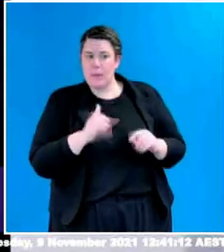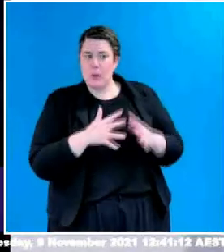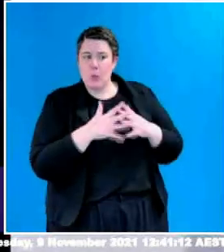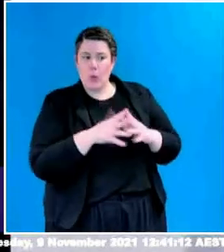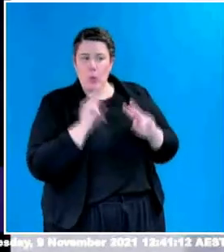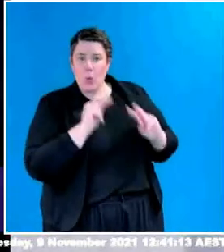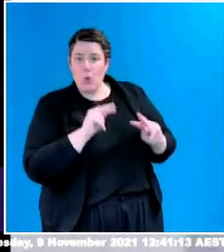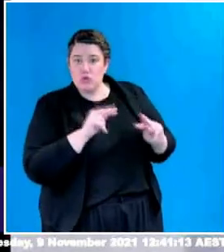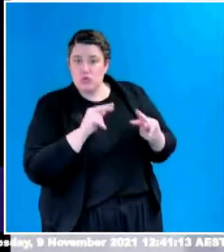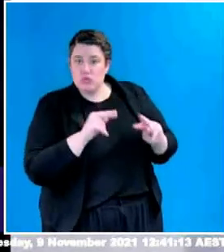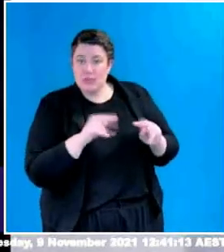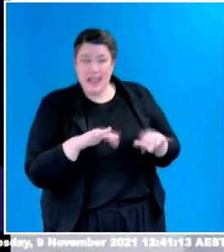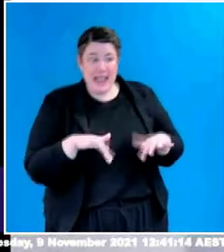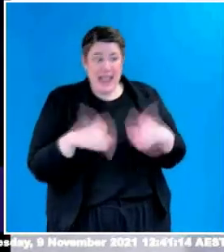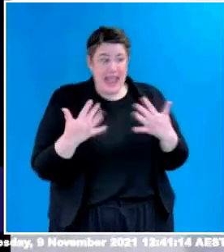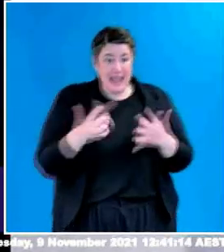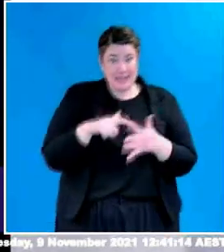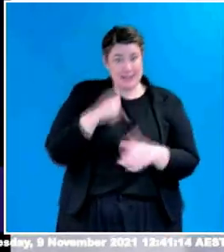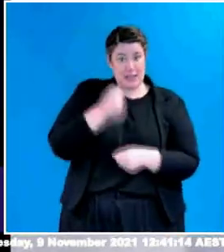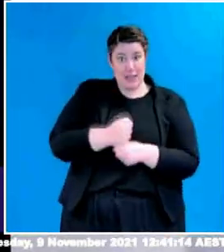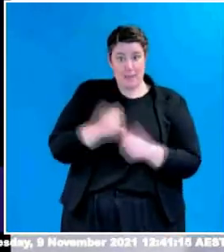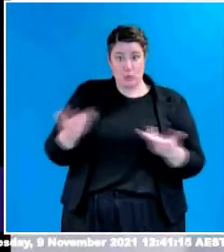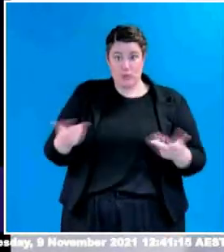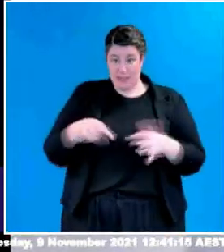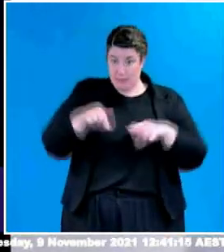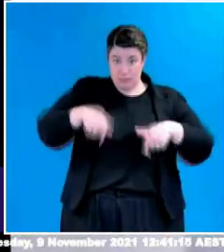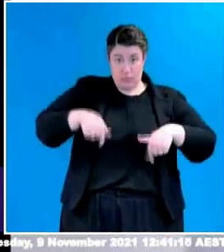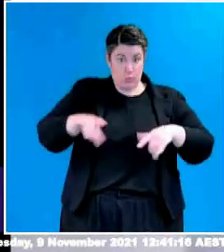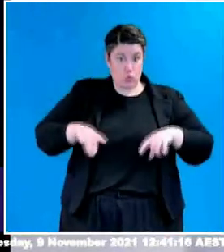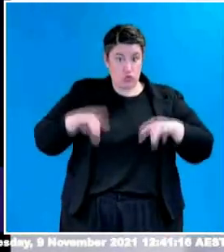Are there any models we could look to? Promising?